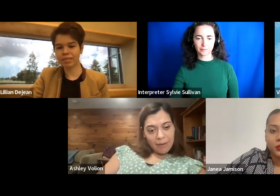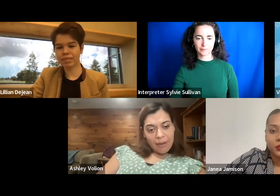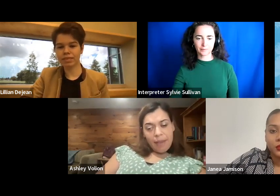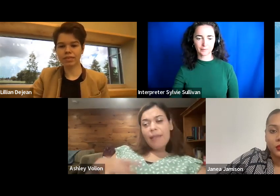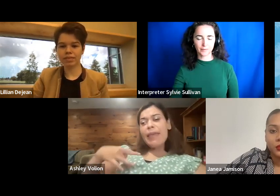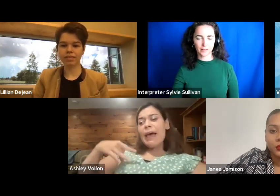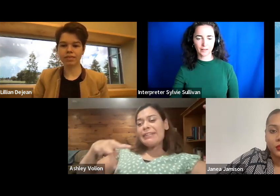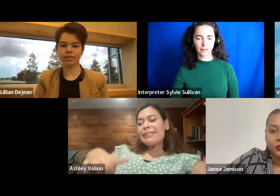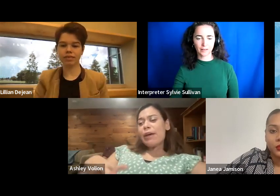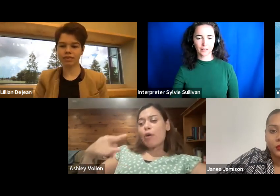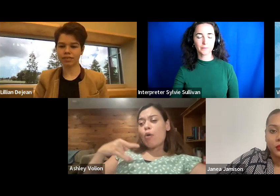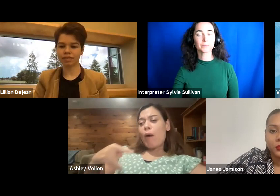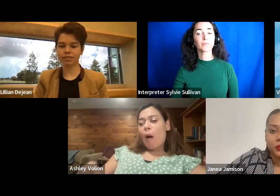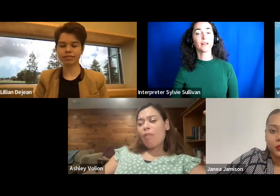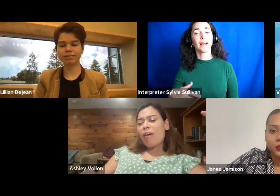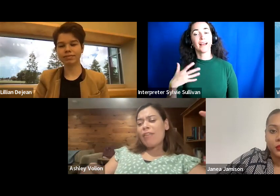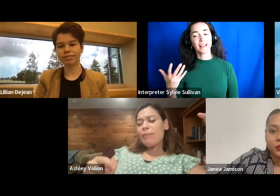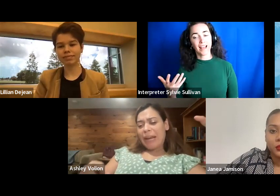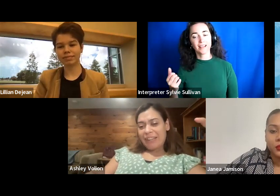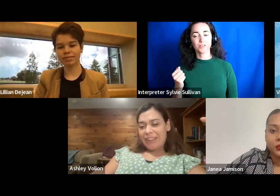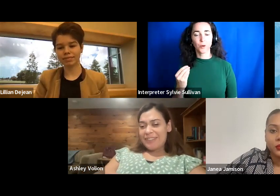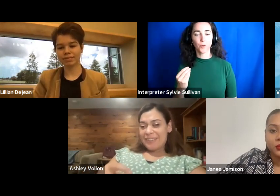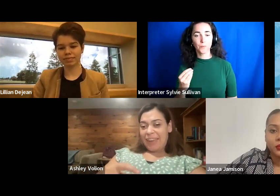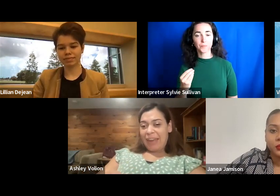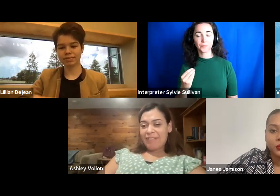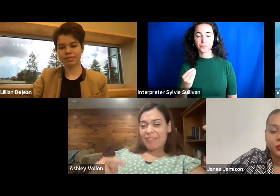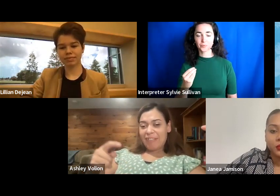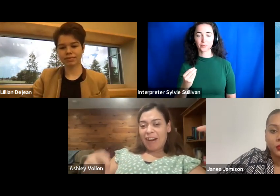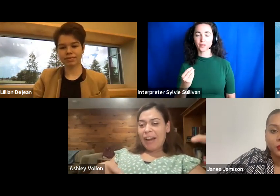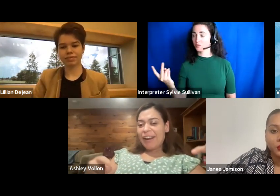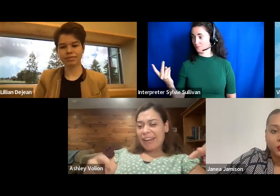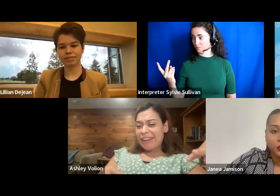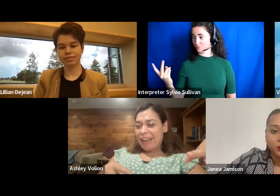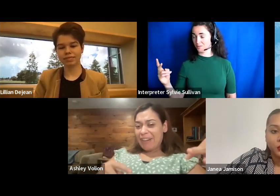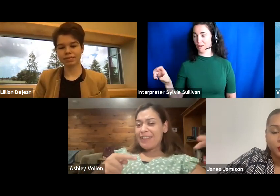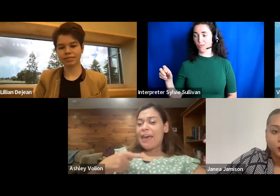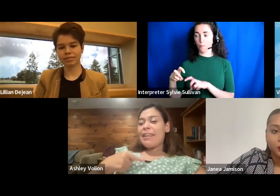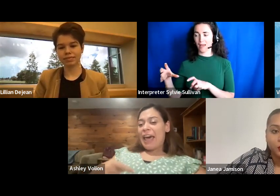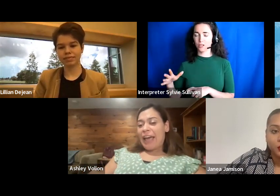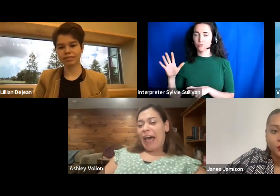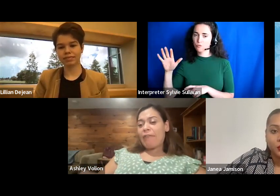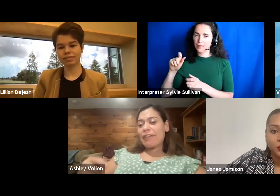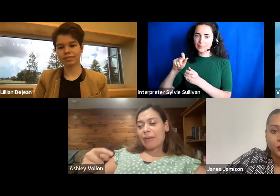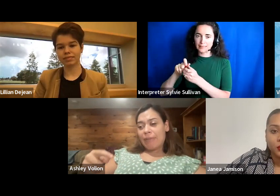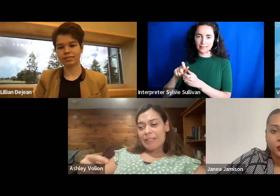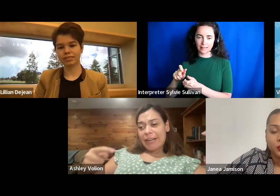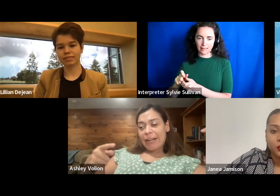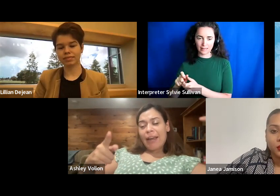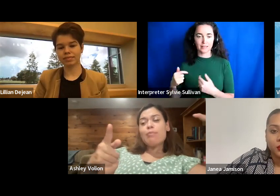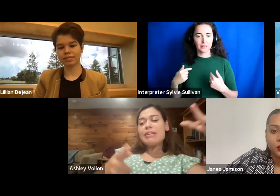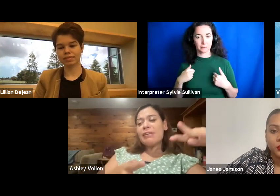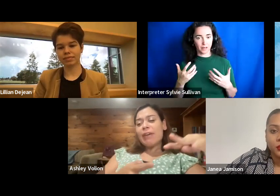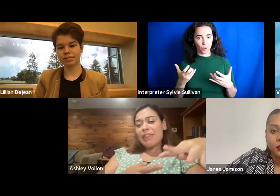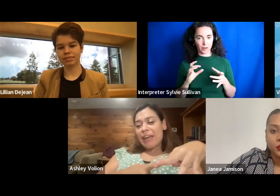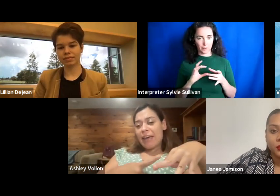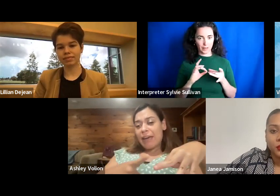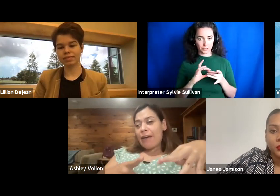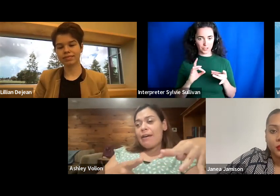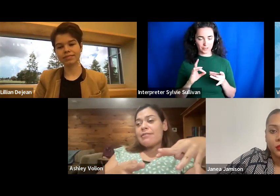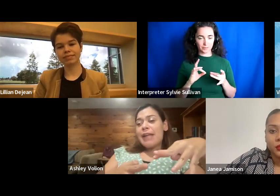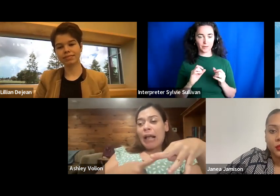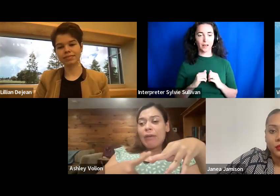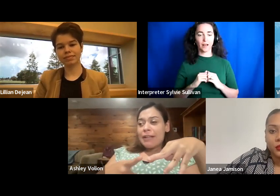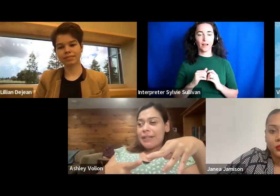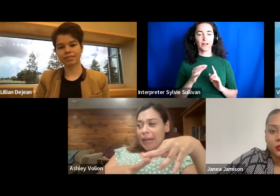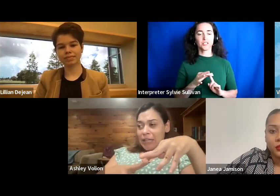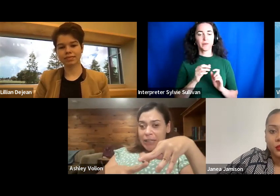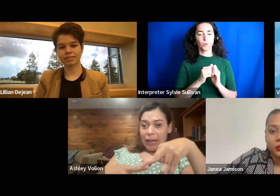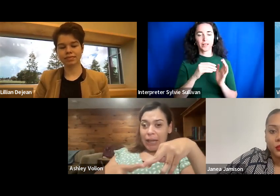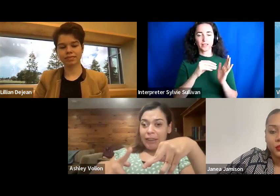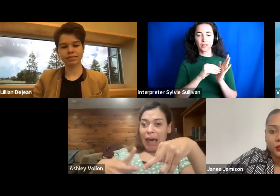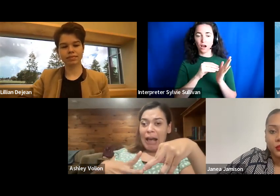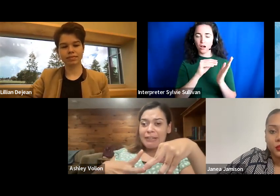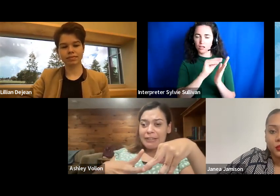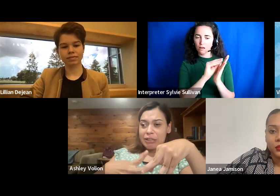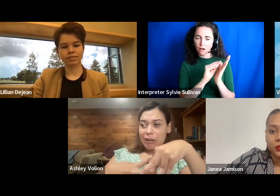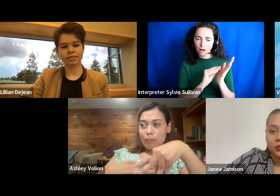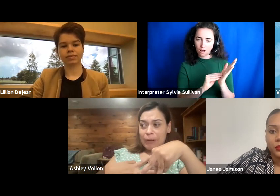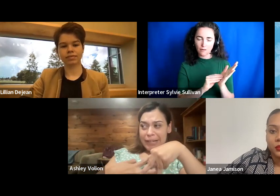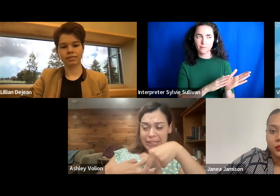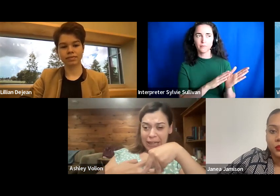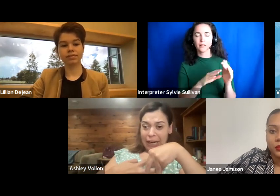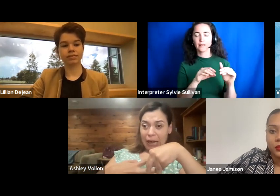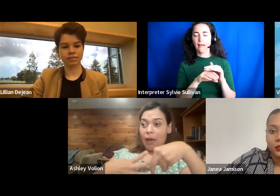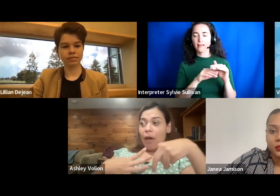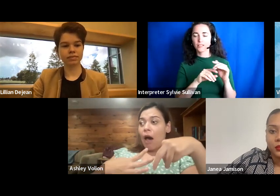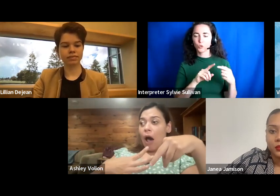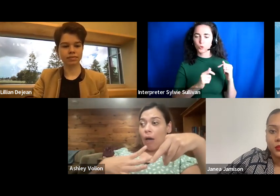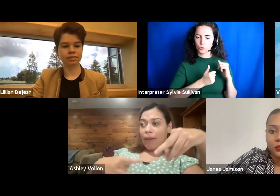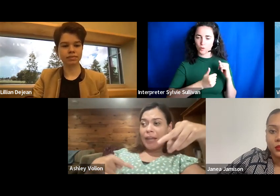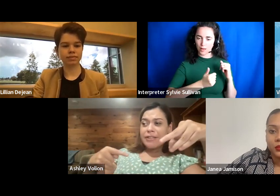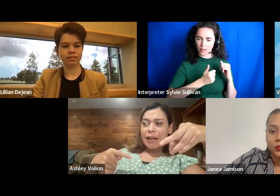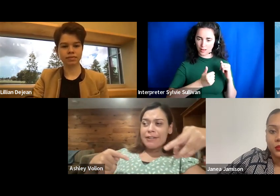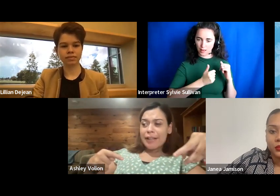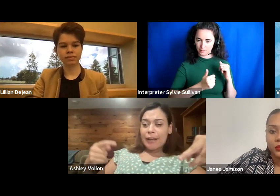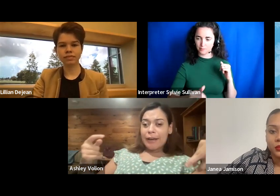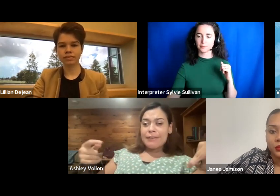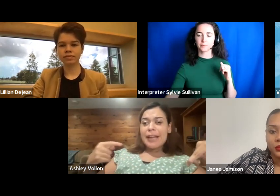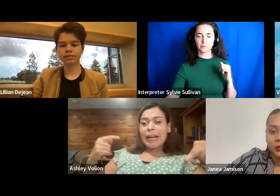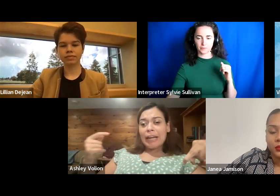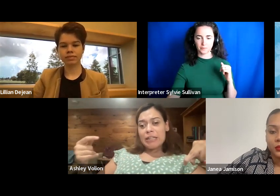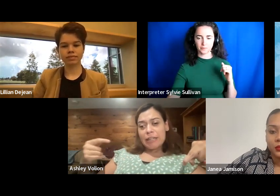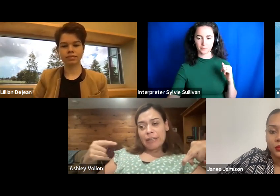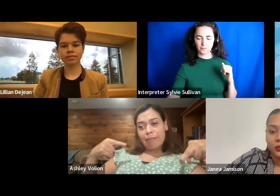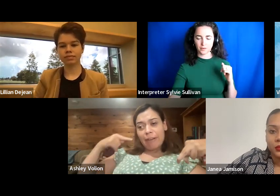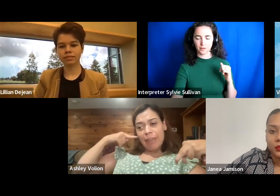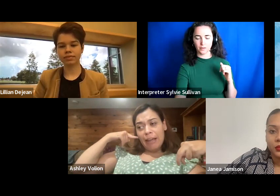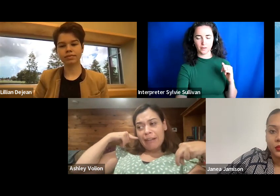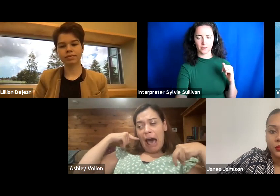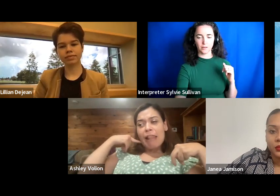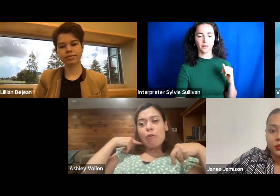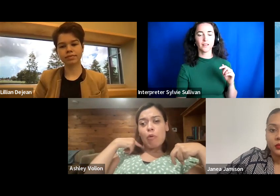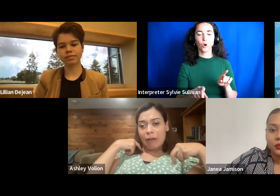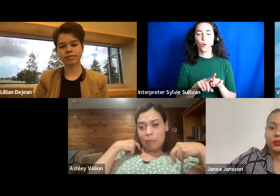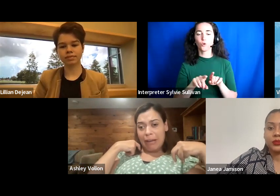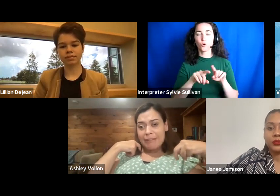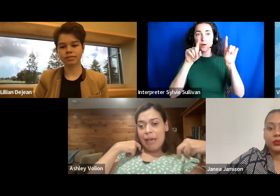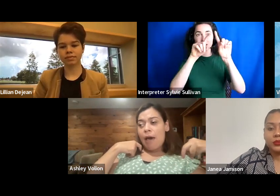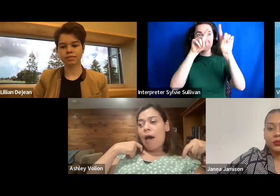Yes. so all the other panelists gave some great details that I was gonna mention, especially with the documentation, the access transportation in just the signage in different things at the pulling place.